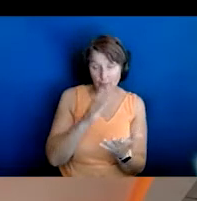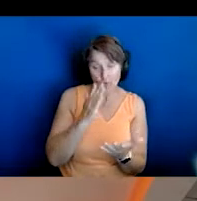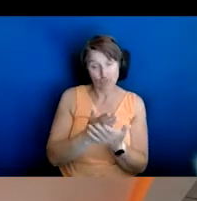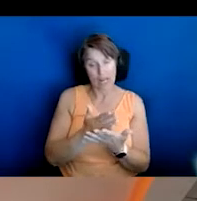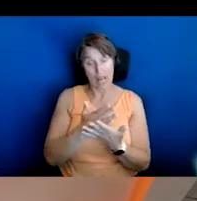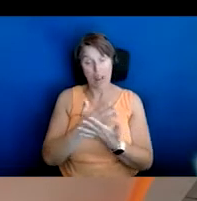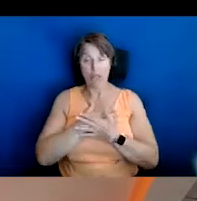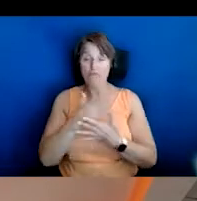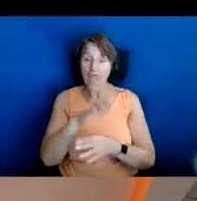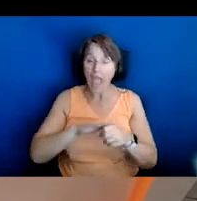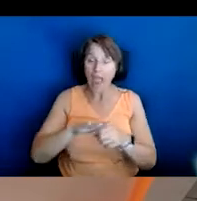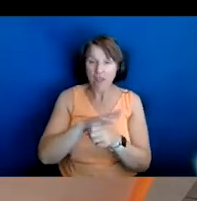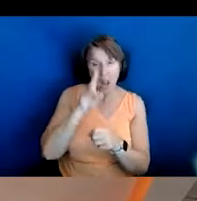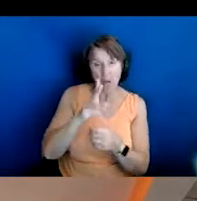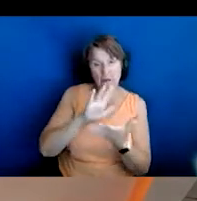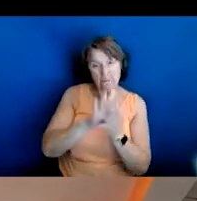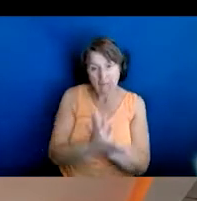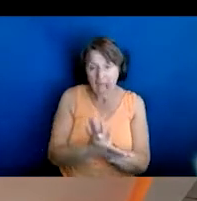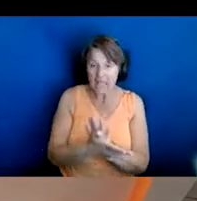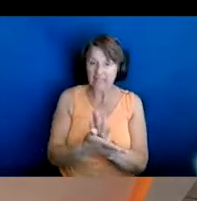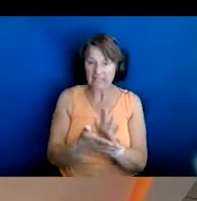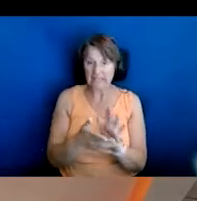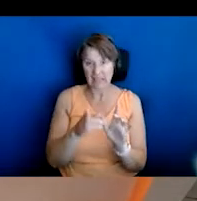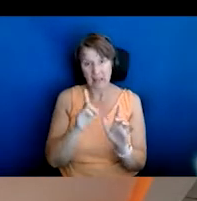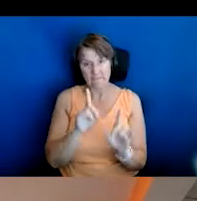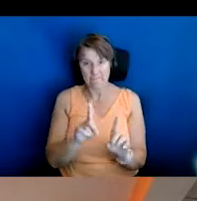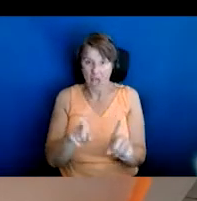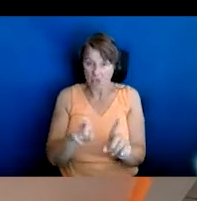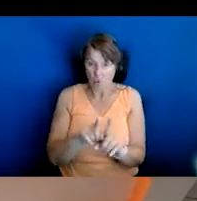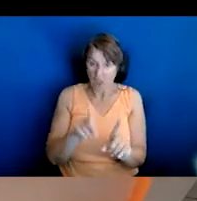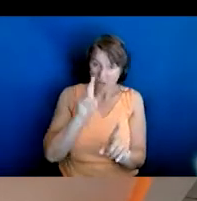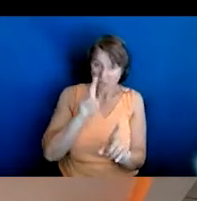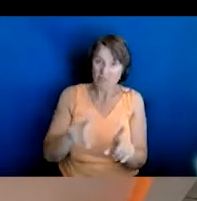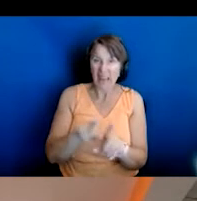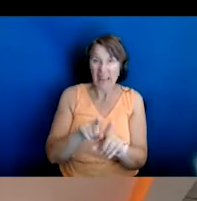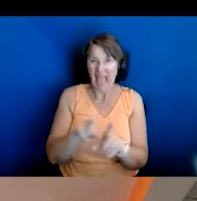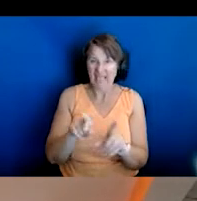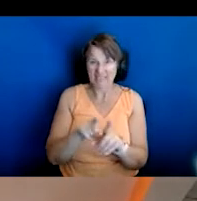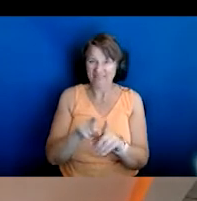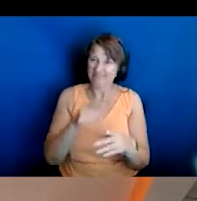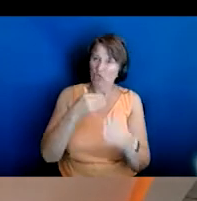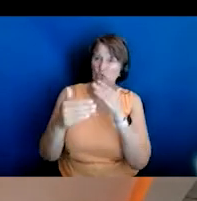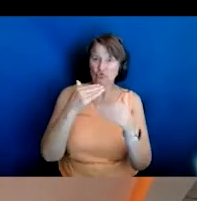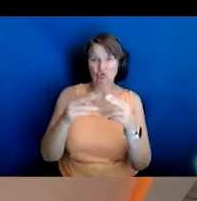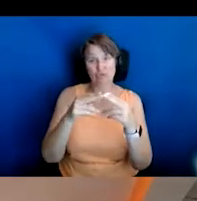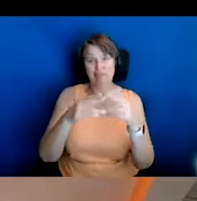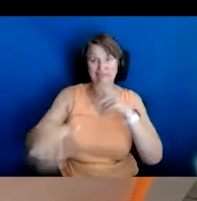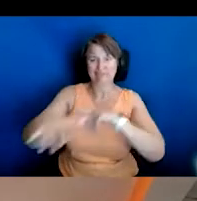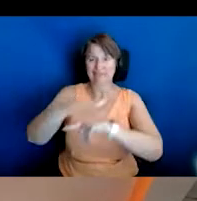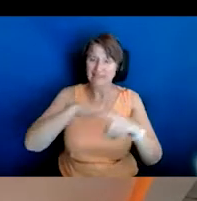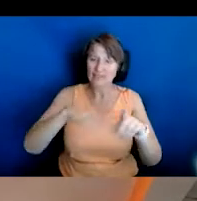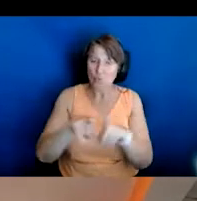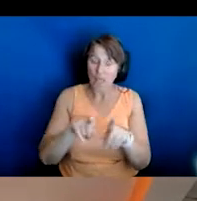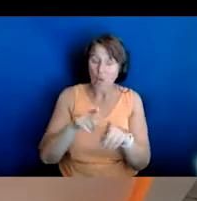But the whole area was quite a mess at this point as because it was a construction site. So, in a way we chose this site, because it was sort of out of